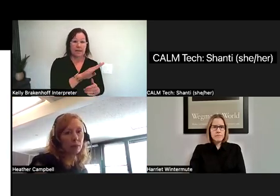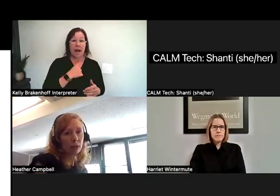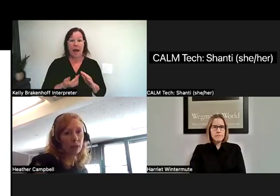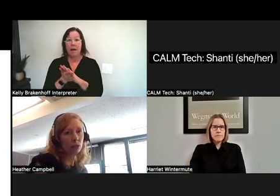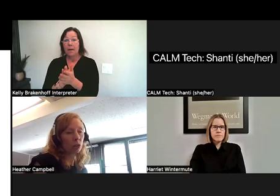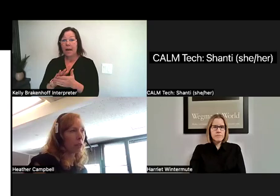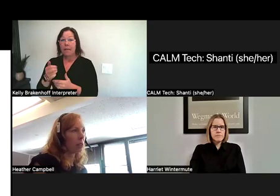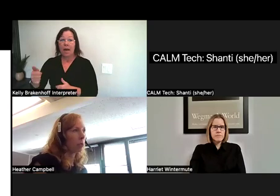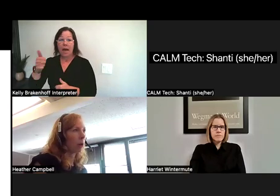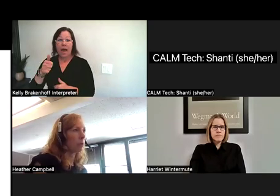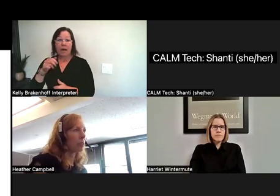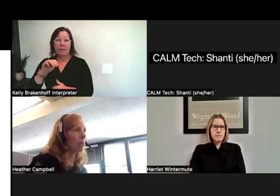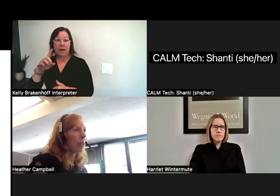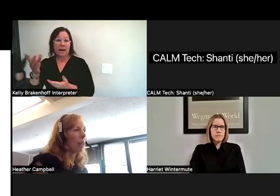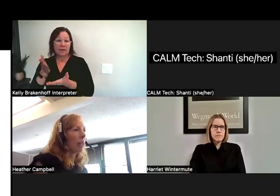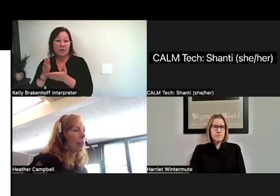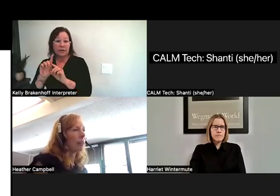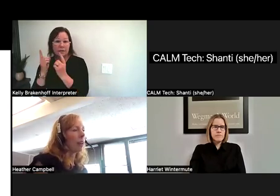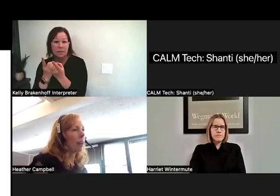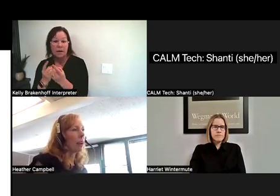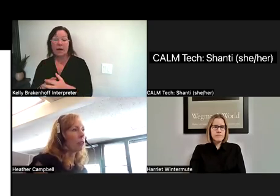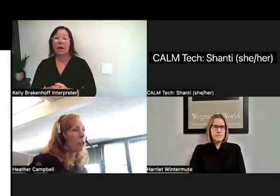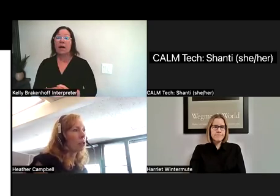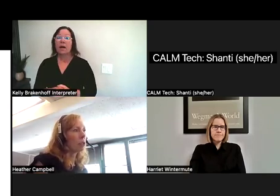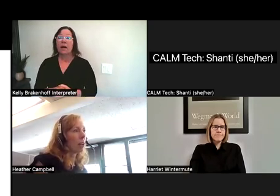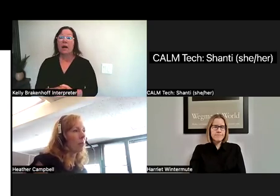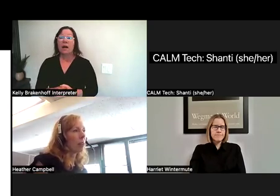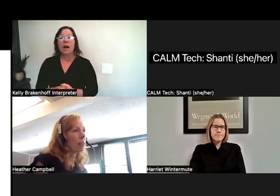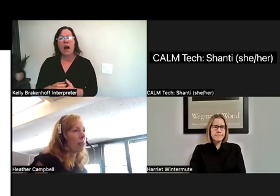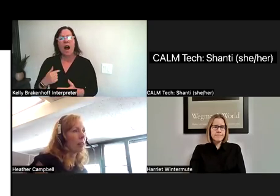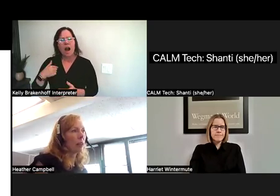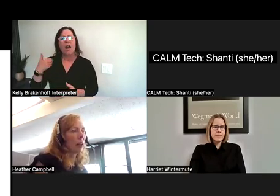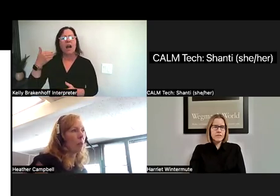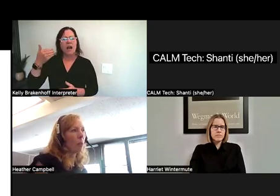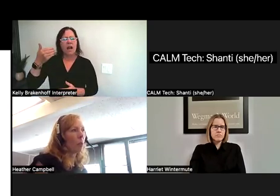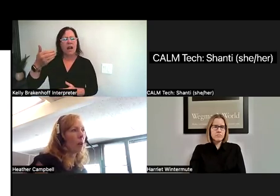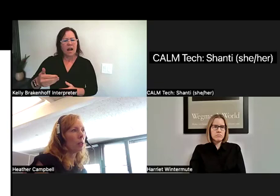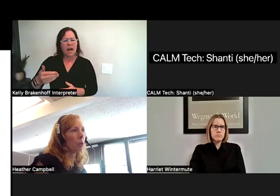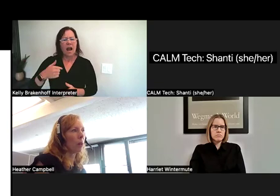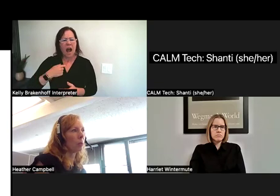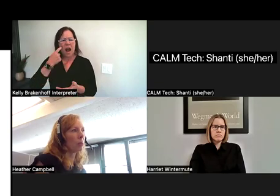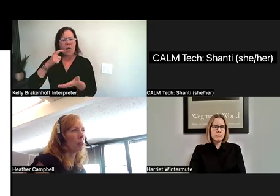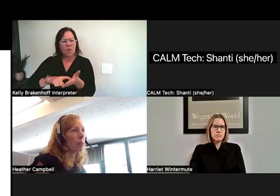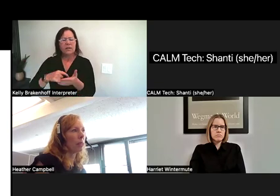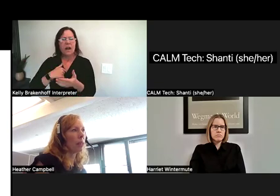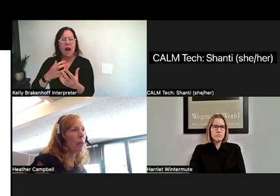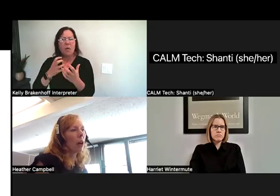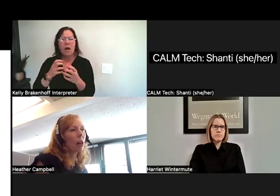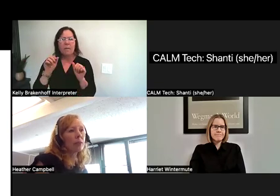meta data services department and after a certain time I decided I wanted to be able to see all of